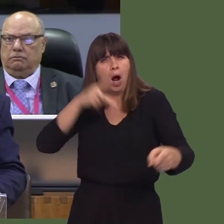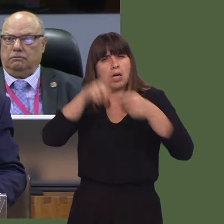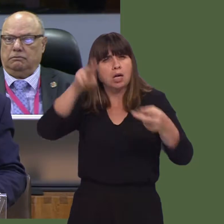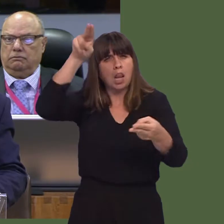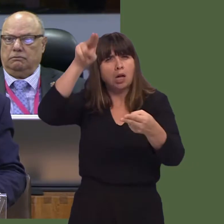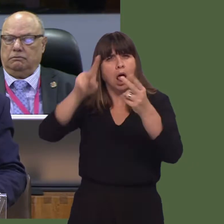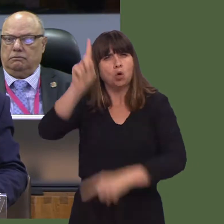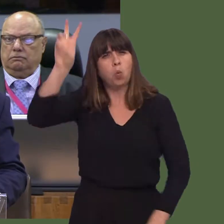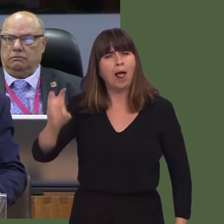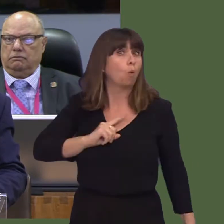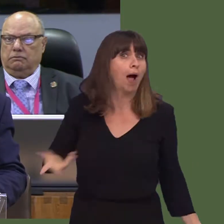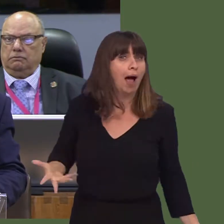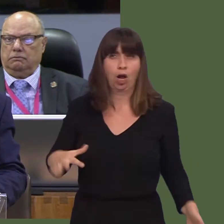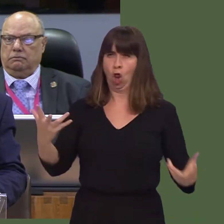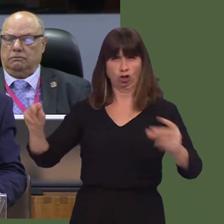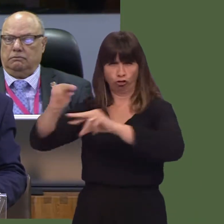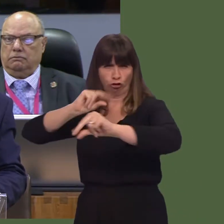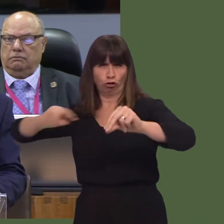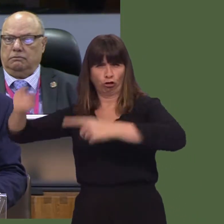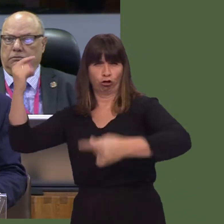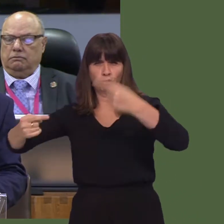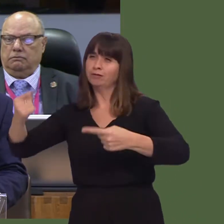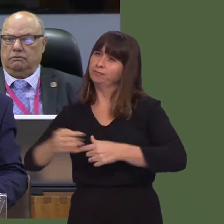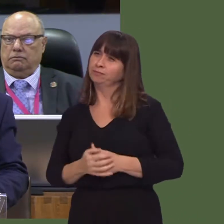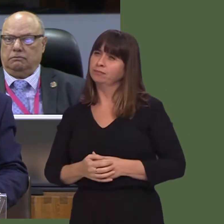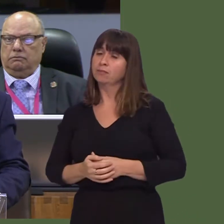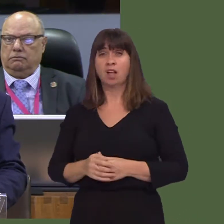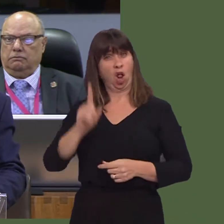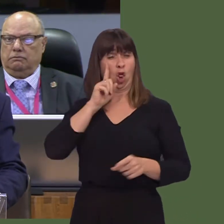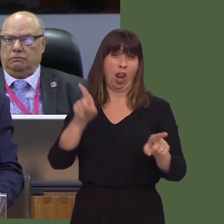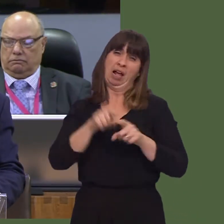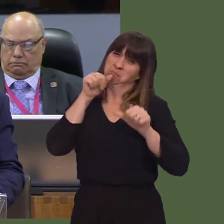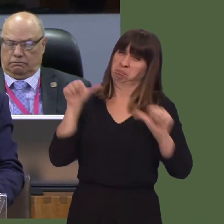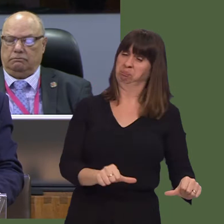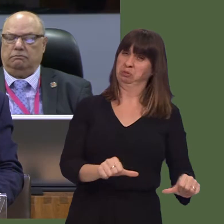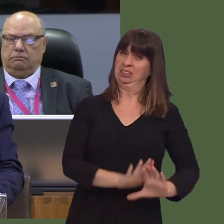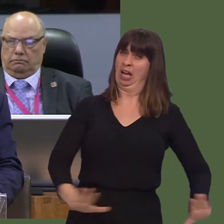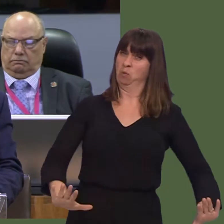So, firstly, it's apparent that we have a north-south divide, and to add to thatóto